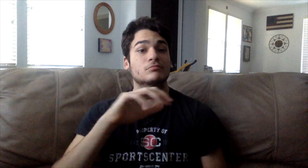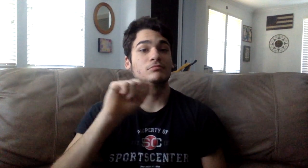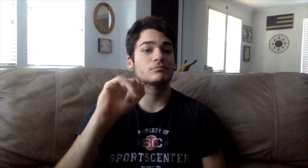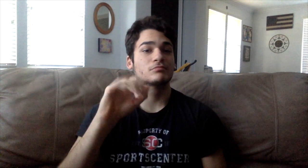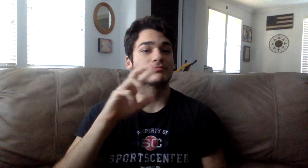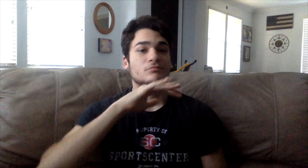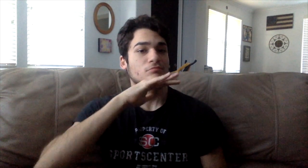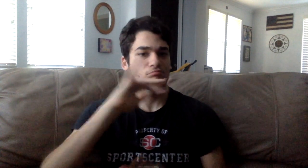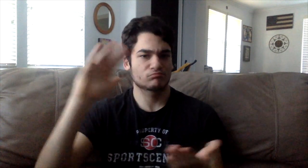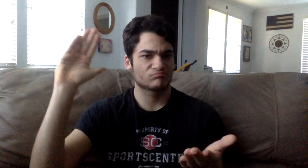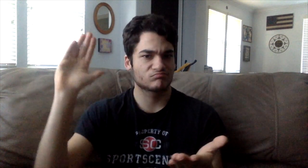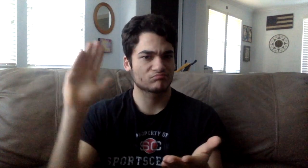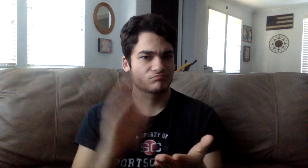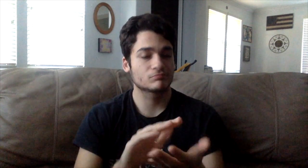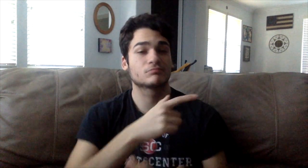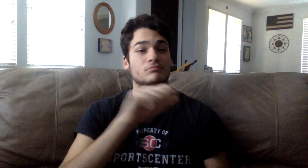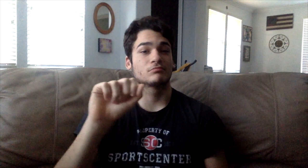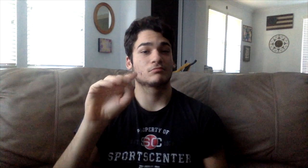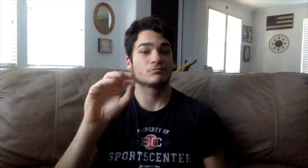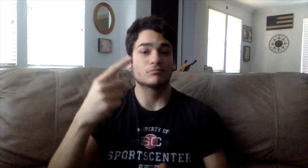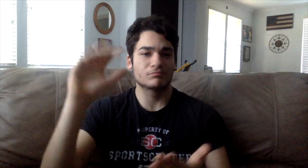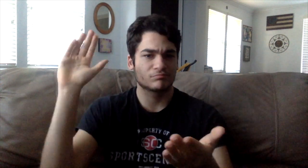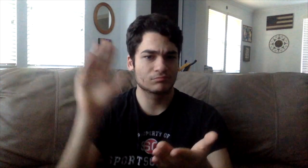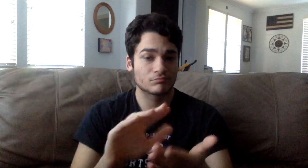Air pollution is starting to reduce and smog, too.